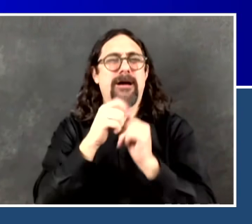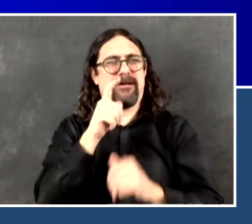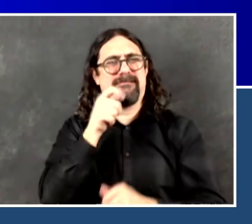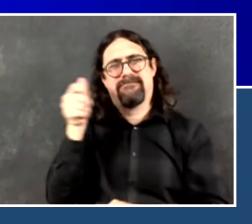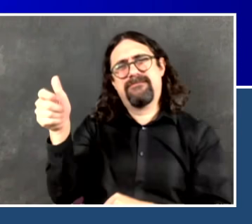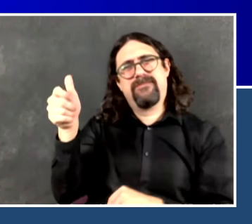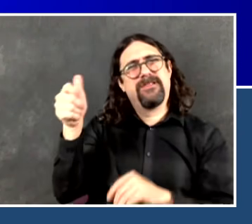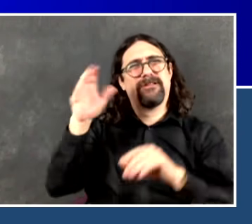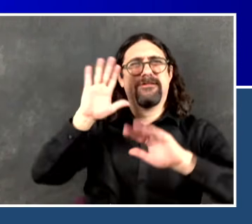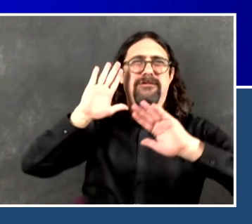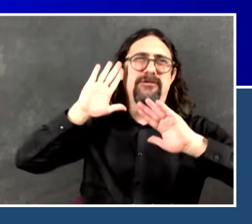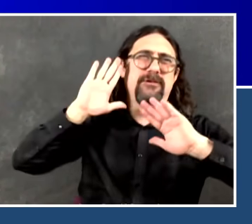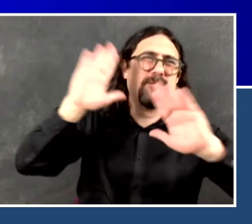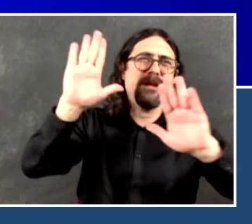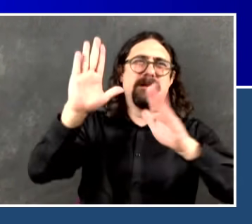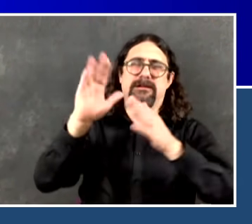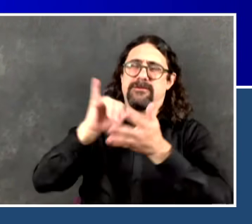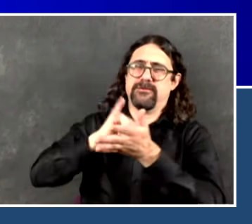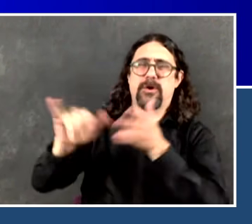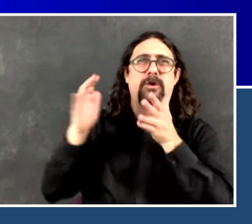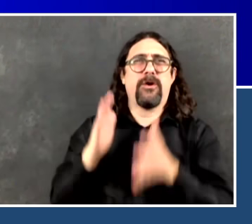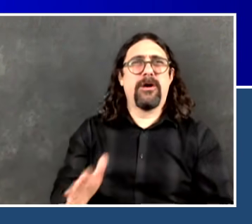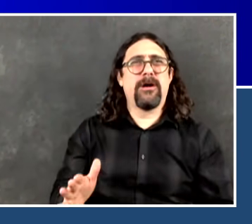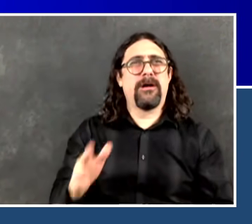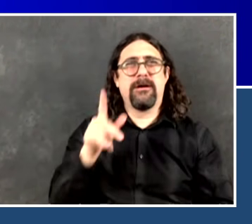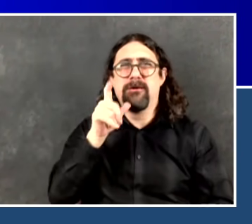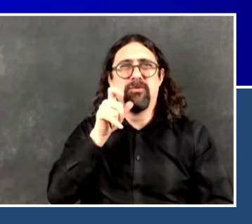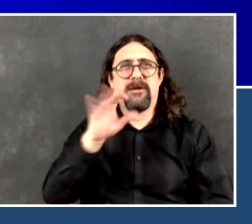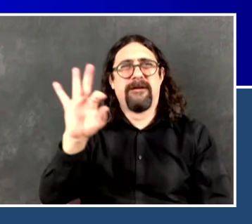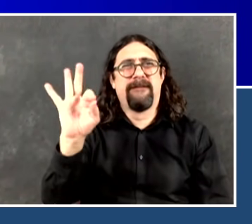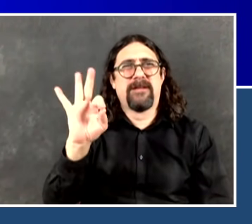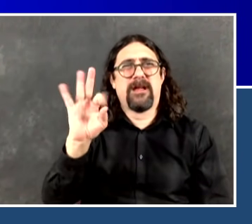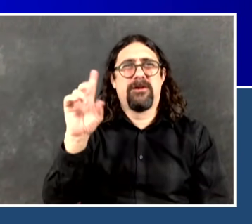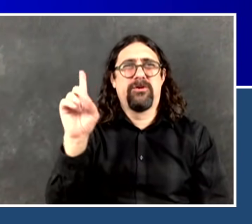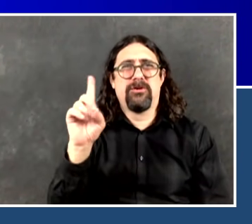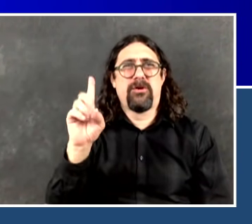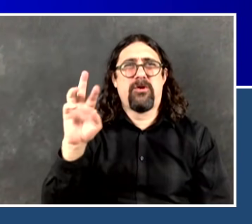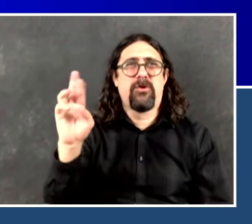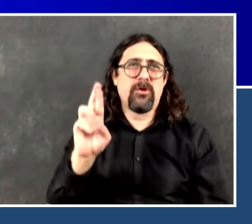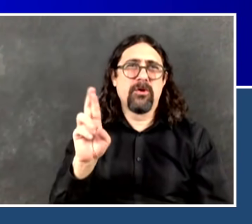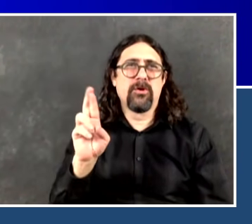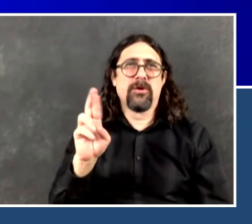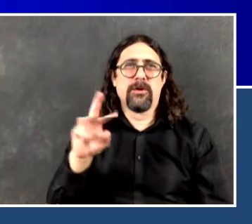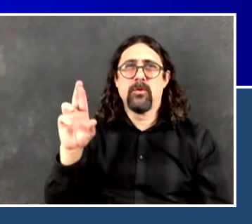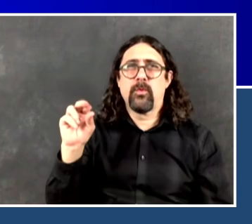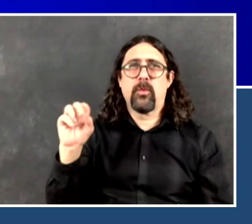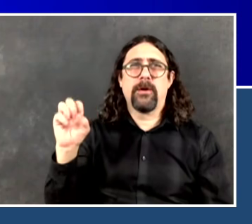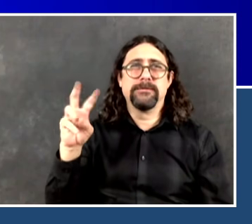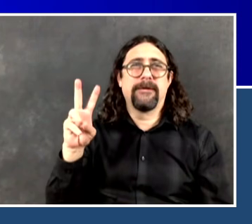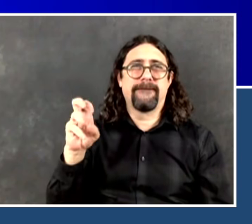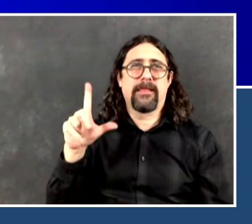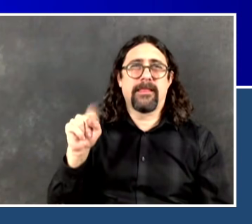LWEOOK TO THEM FOR SPINITRAION. WELL, THEY DID NOT SAY LET'S